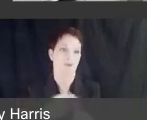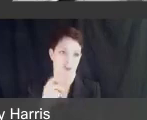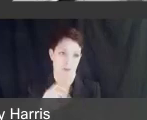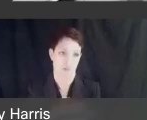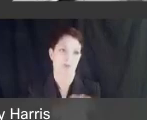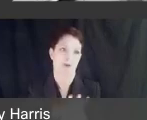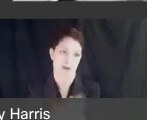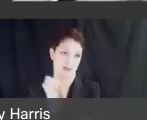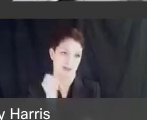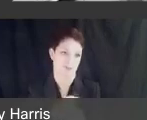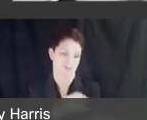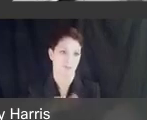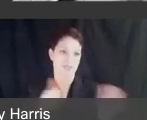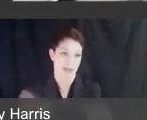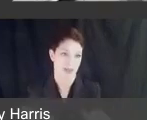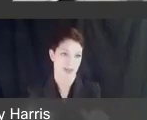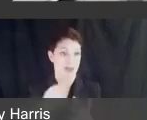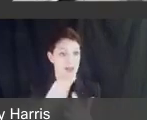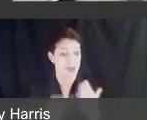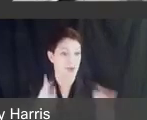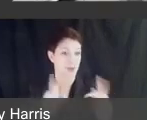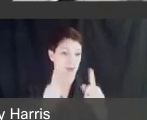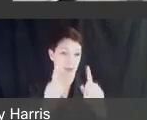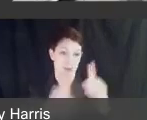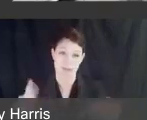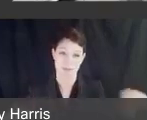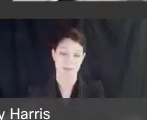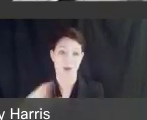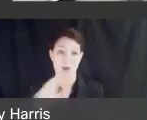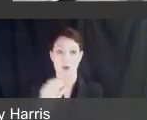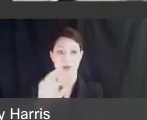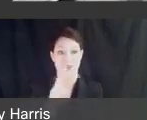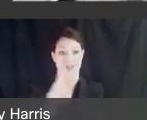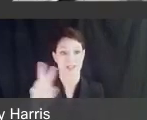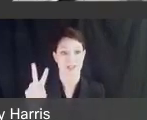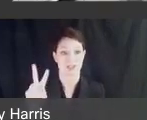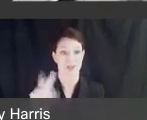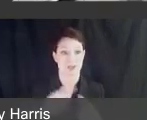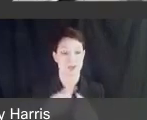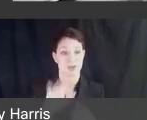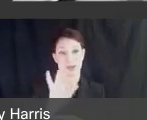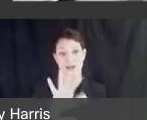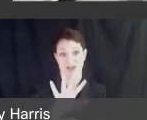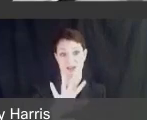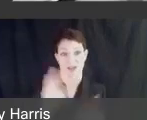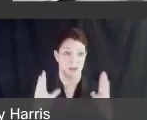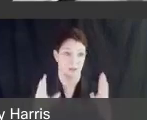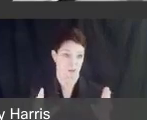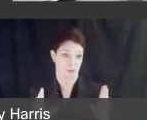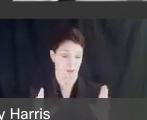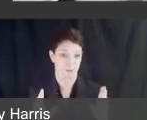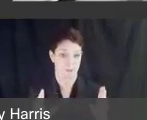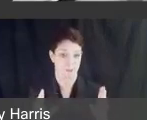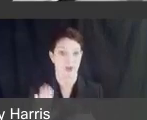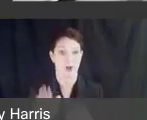individuals arranged in age from 62 to 95 years old. All nine passed away in a hospital.